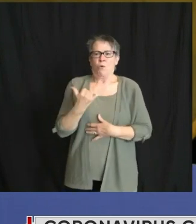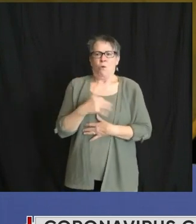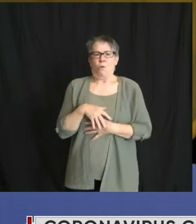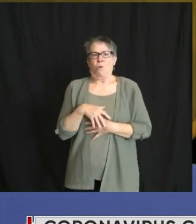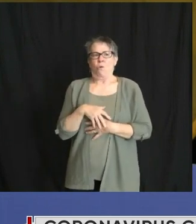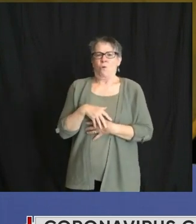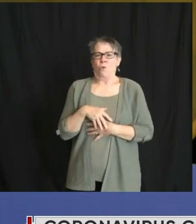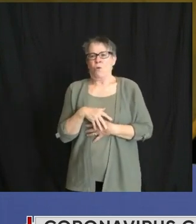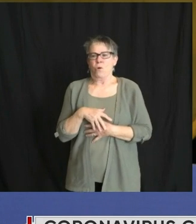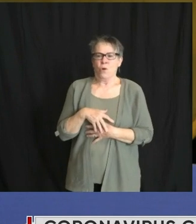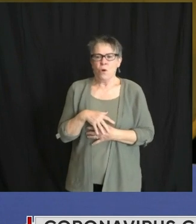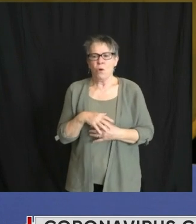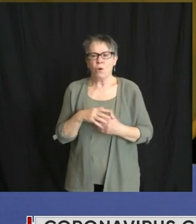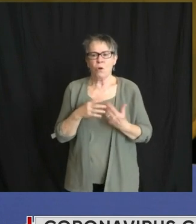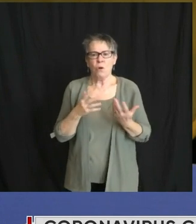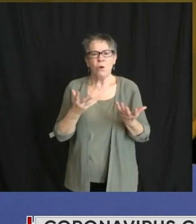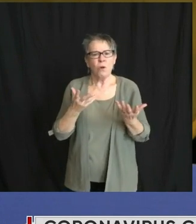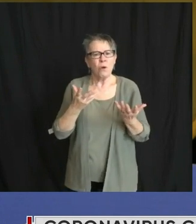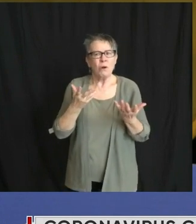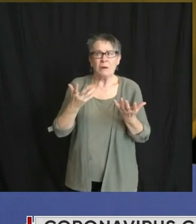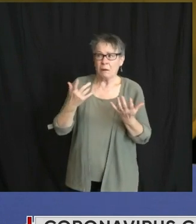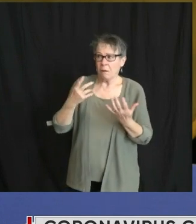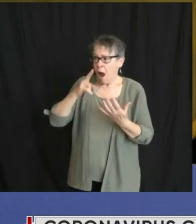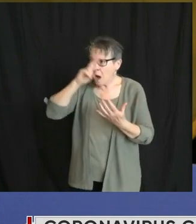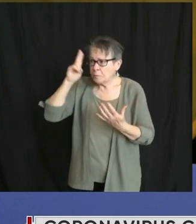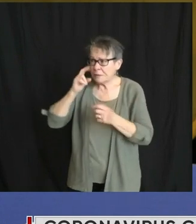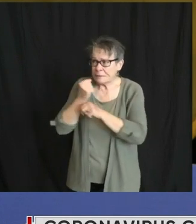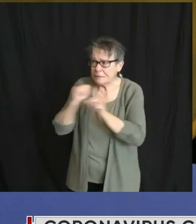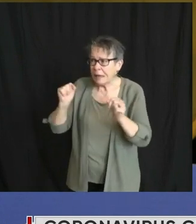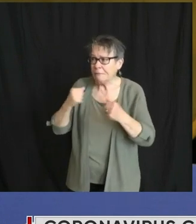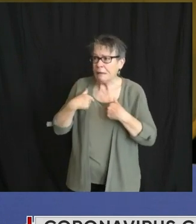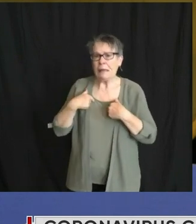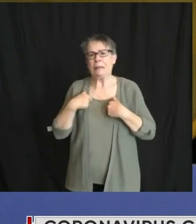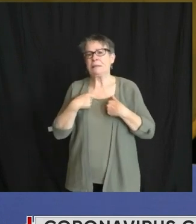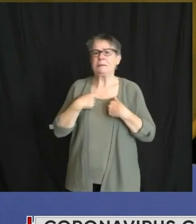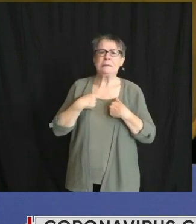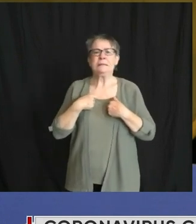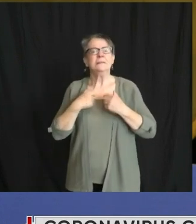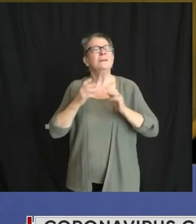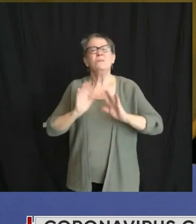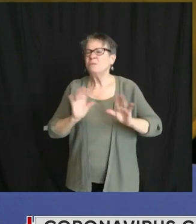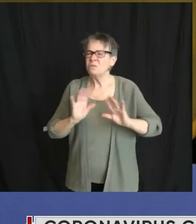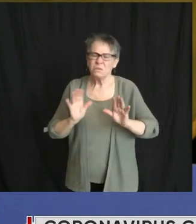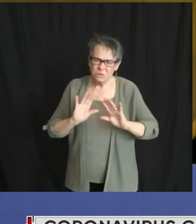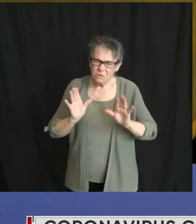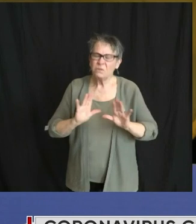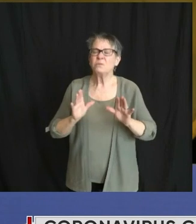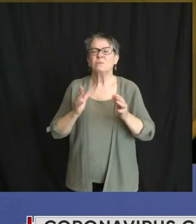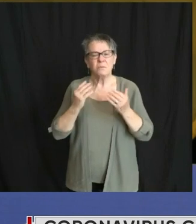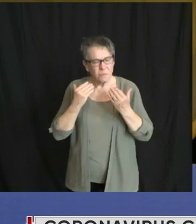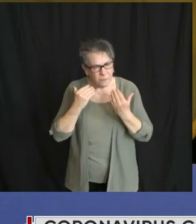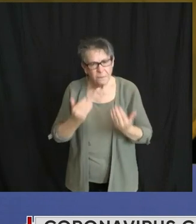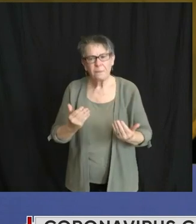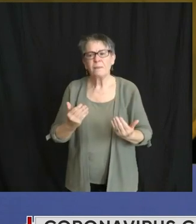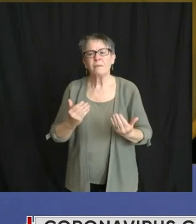TO THE HOSPITAL. ARE THEY READY? IS THERE ROOM FOR ME? WILL I BE TAKEN CARE OF?